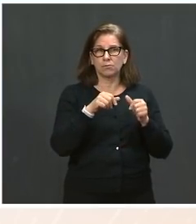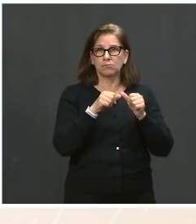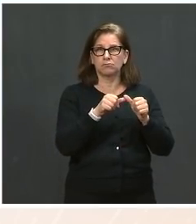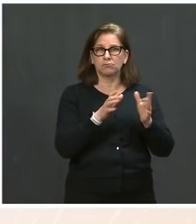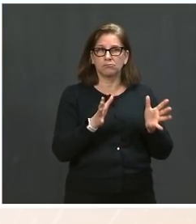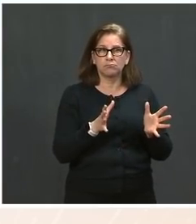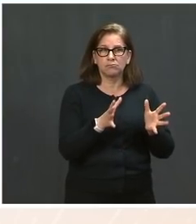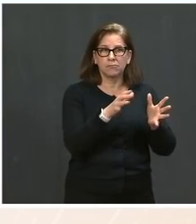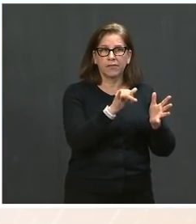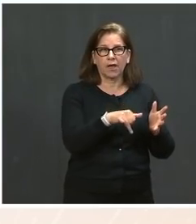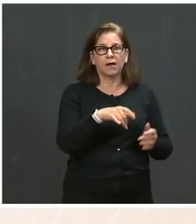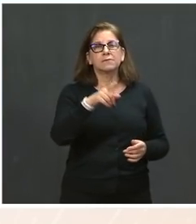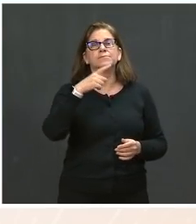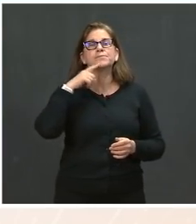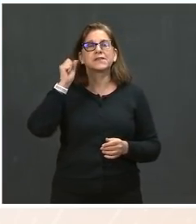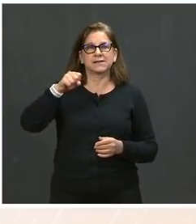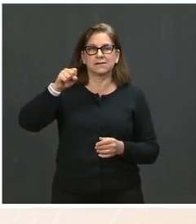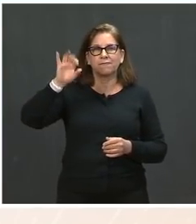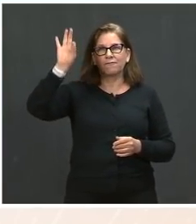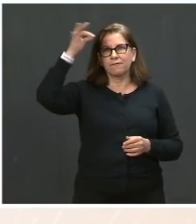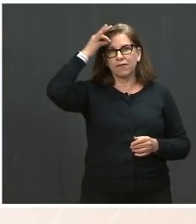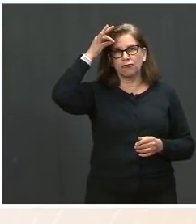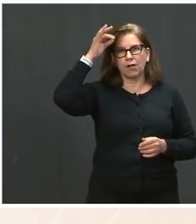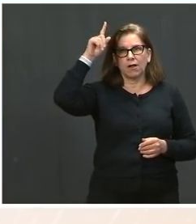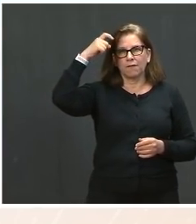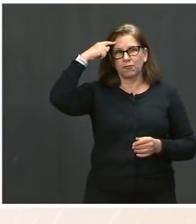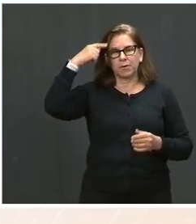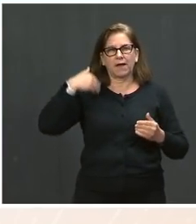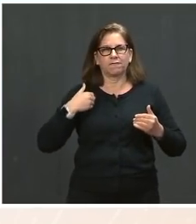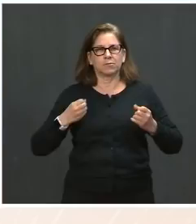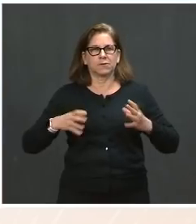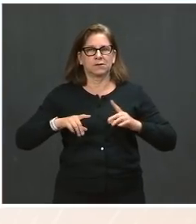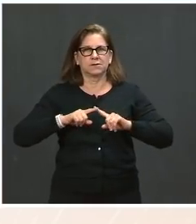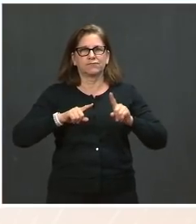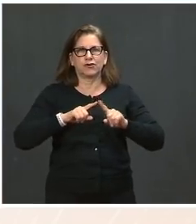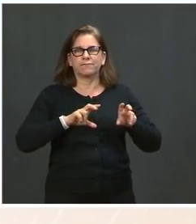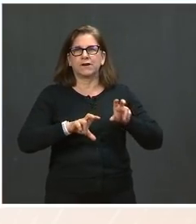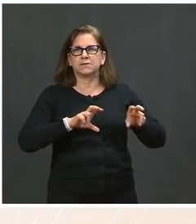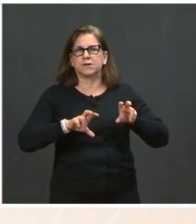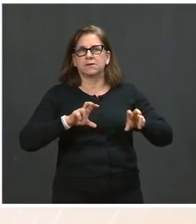for pushing out funding, and that includes bidding on projects, and that includes passing --